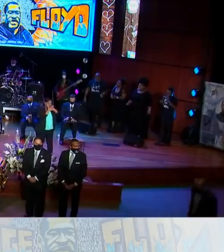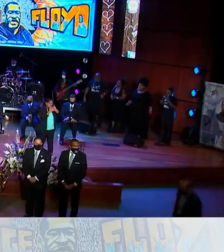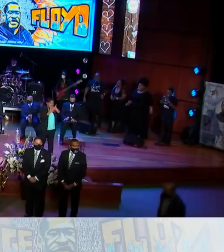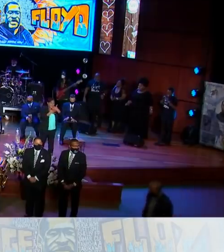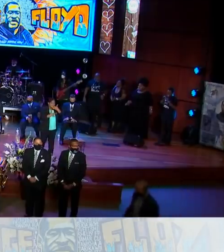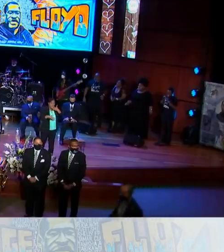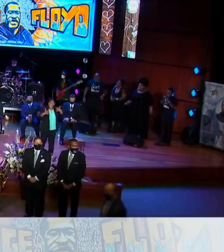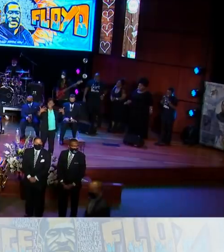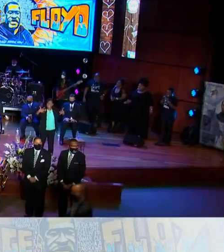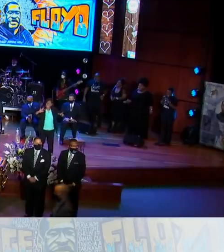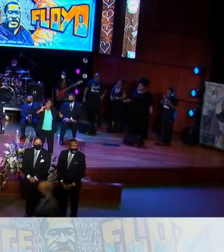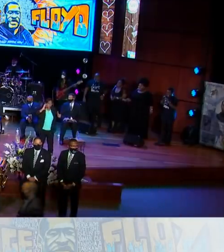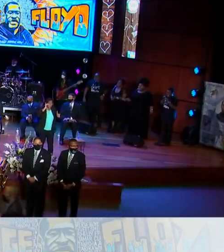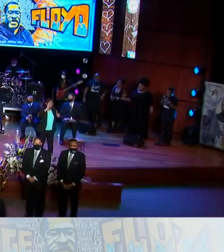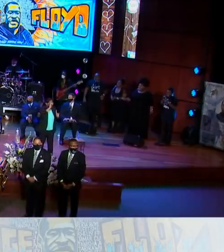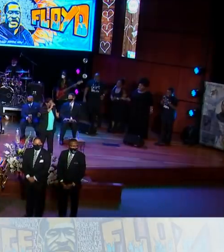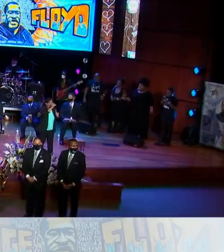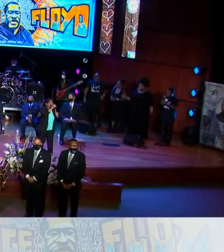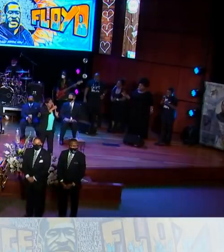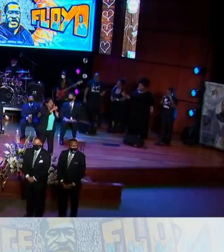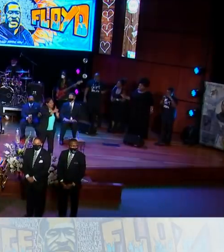SAFE IN HIS ARMS